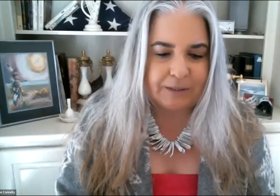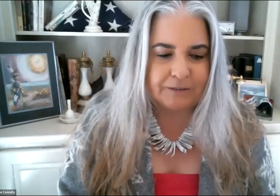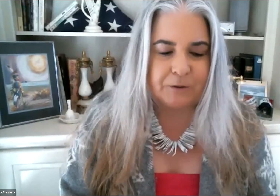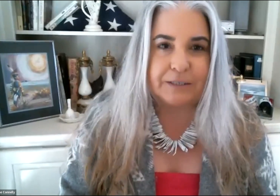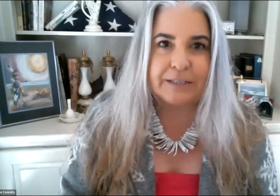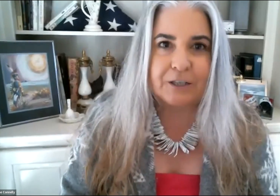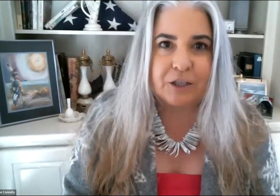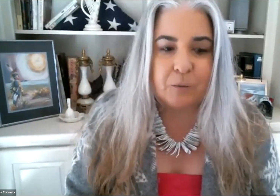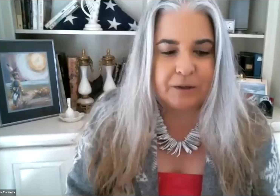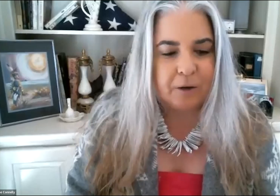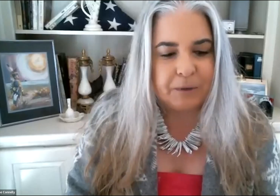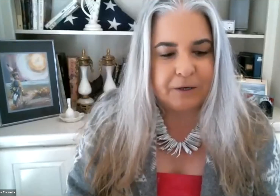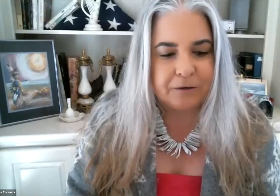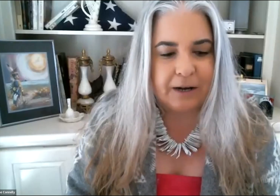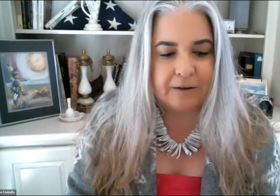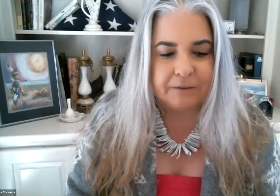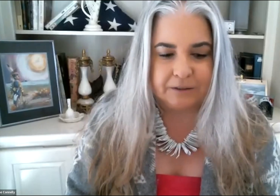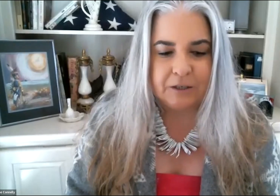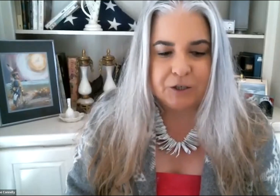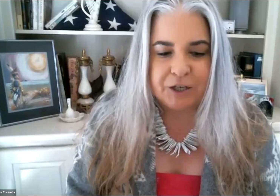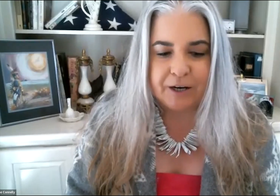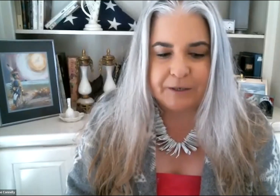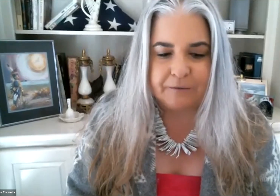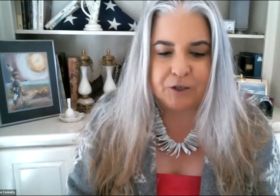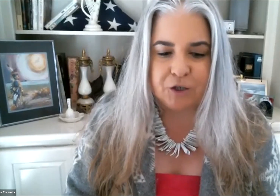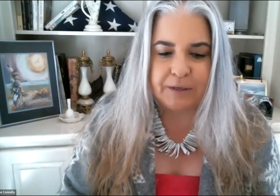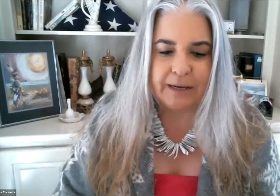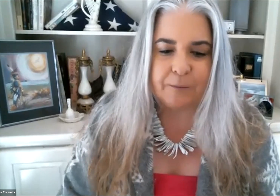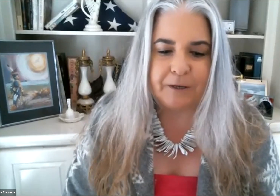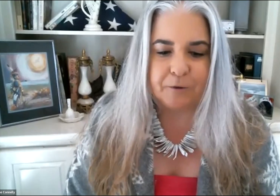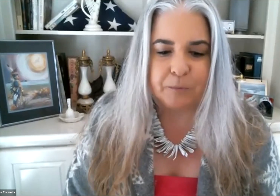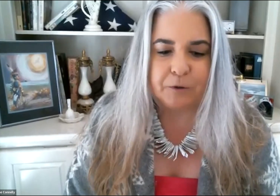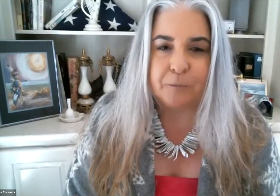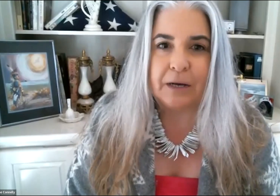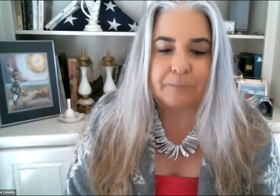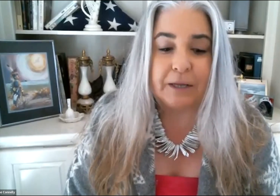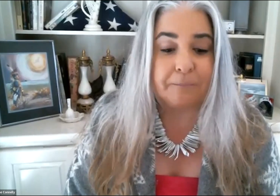Please join us for discussion with Peter Koveler, chairman of the Judy and Peter Bloom Blum.